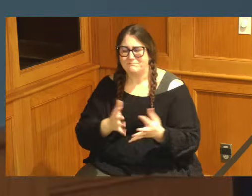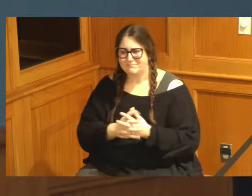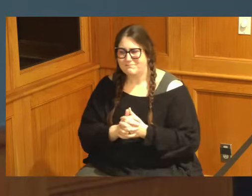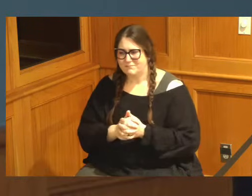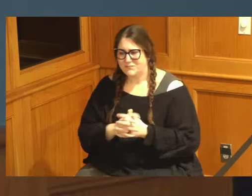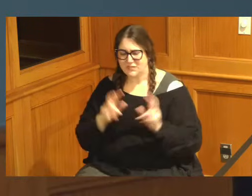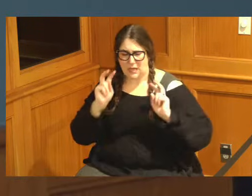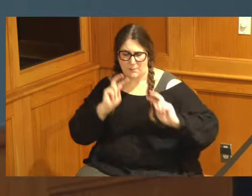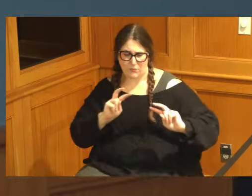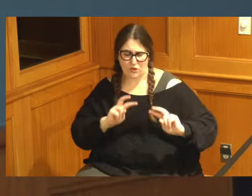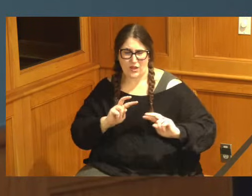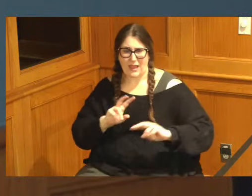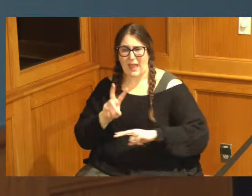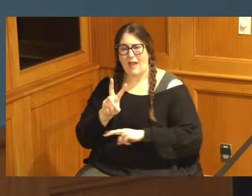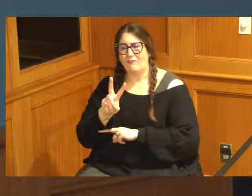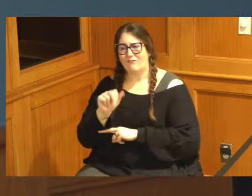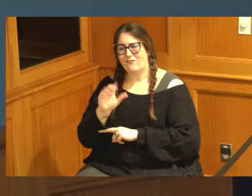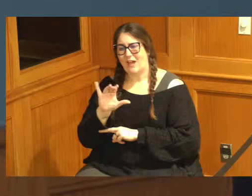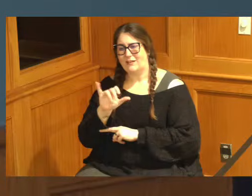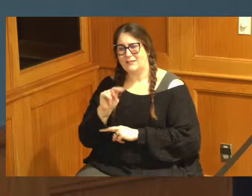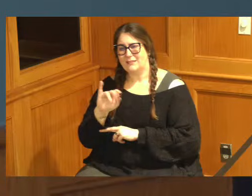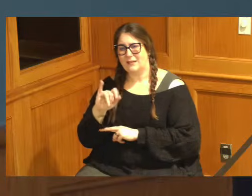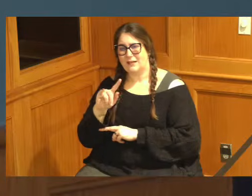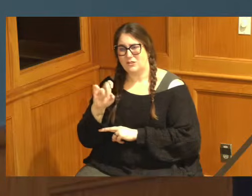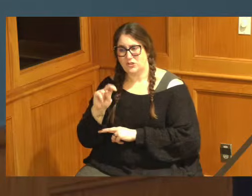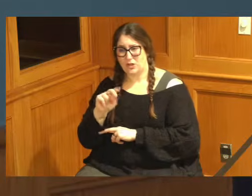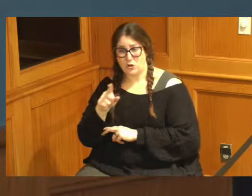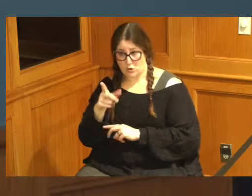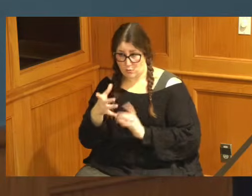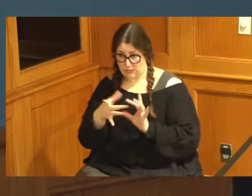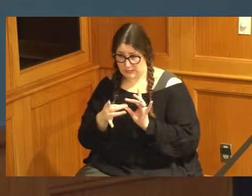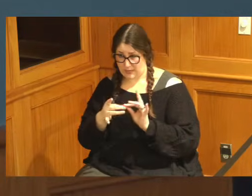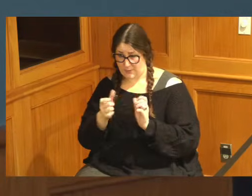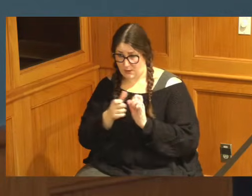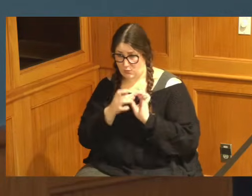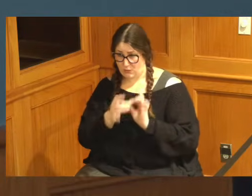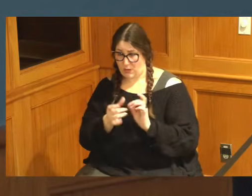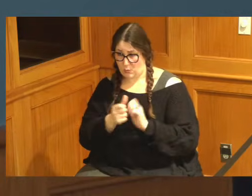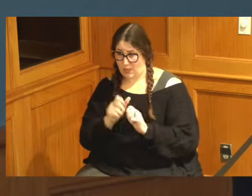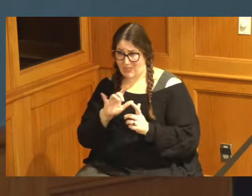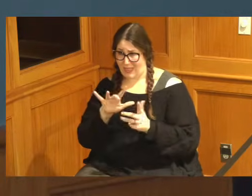looking at vaccinations and so would you like to make a statement about how that impacts our